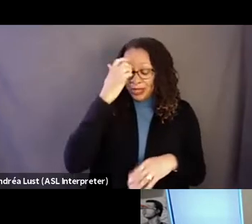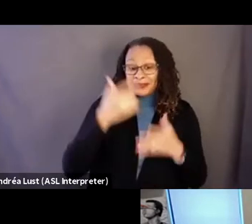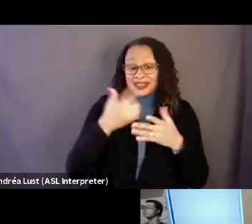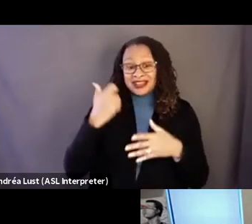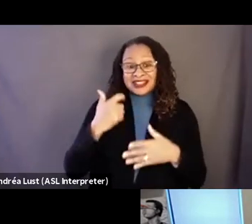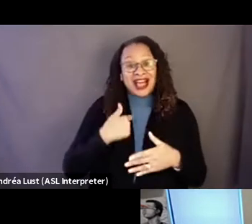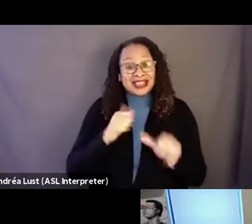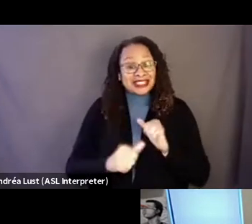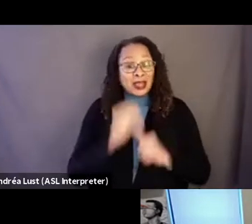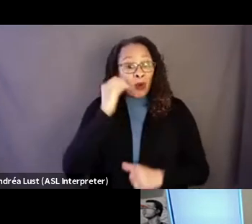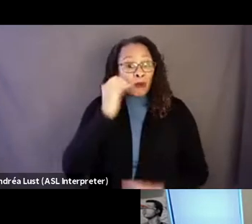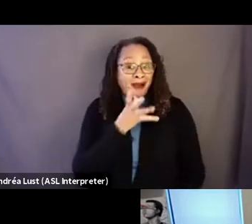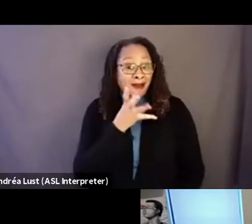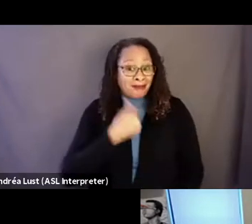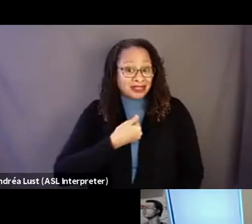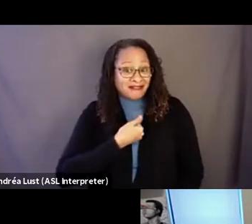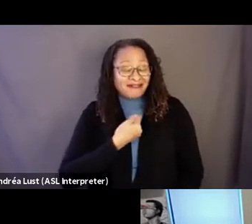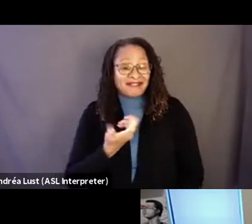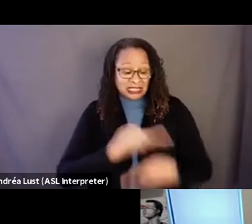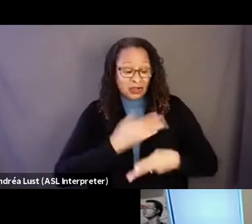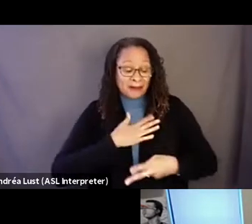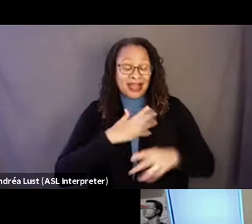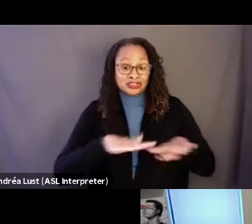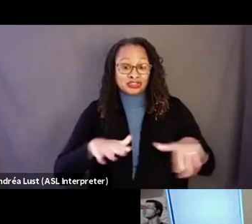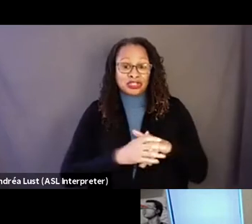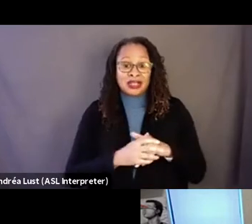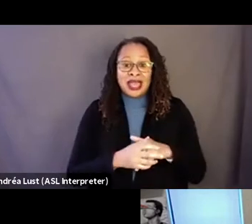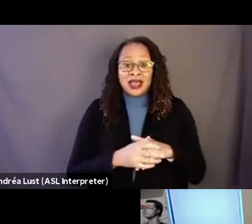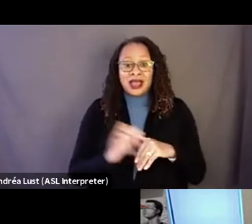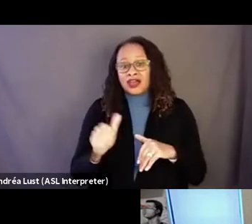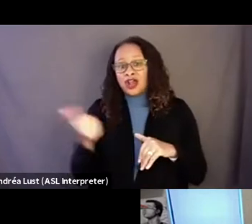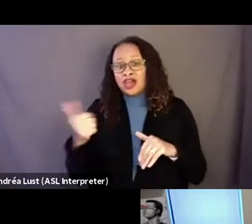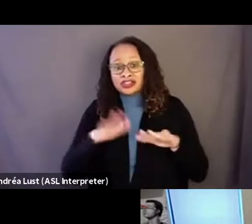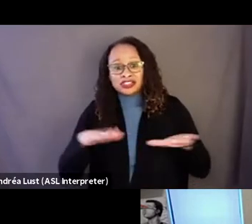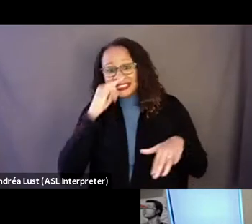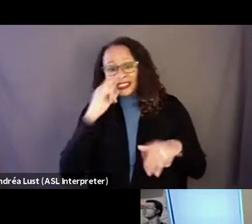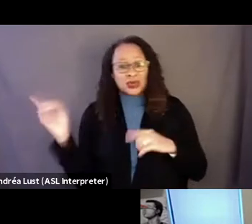And people would literally come down in my house after school and different stuff for snacks,